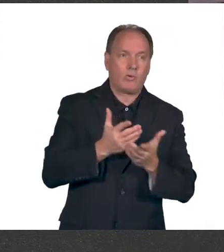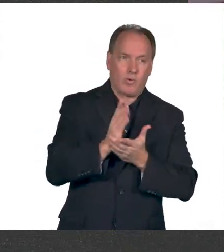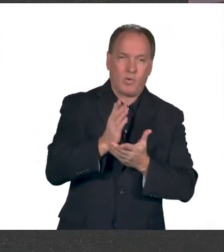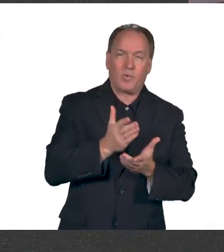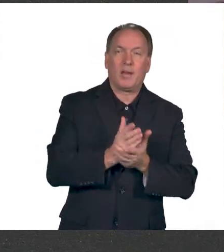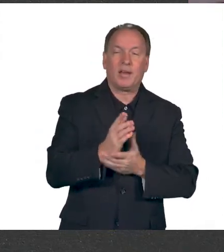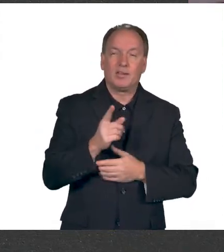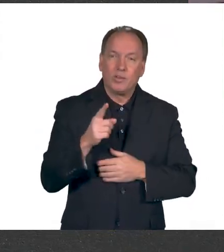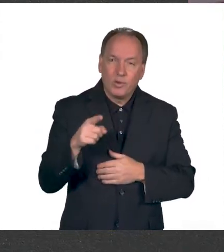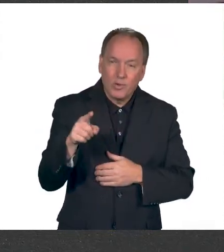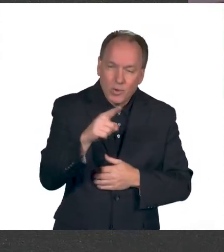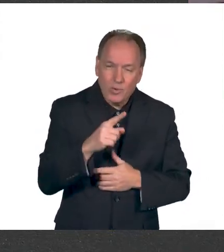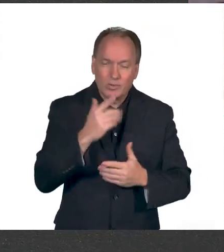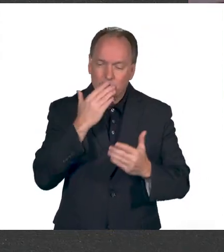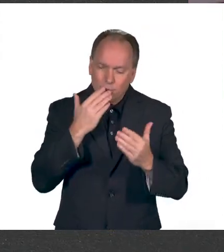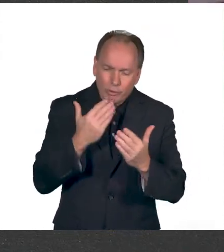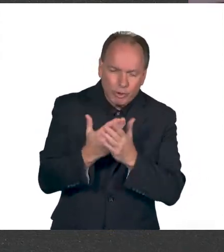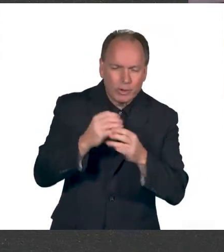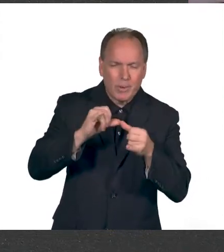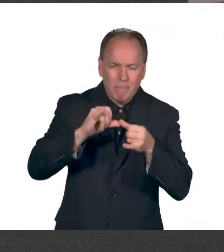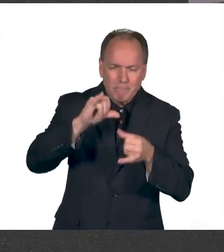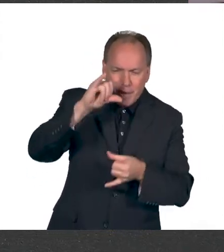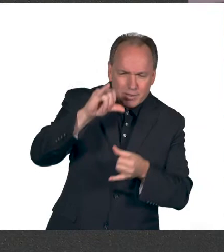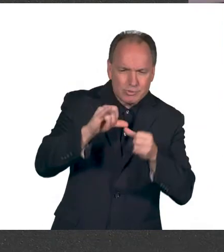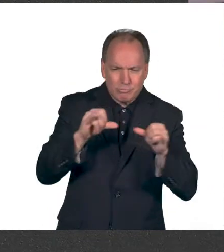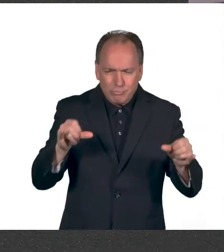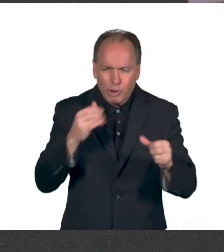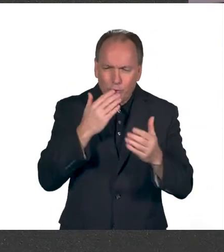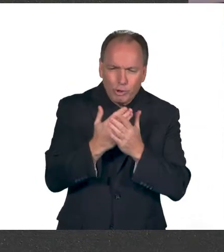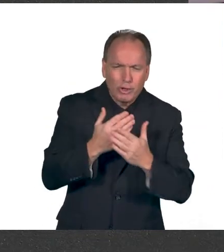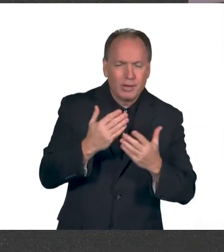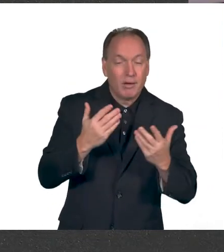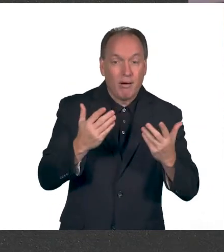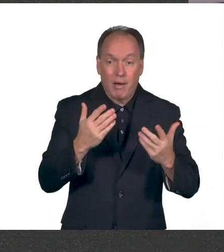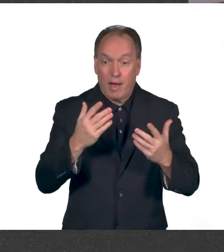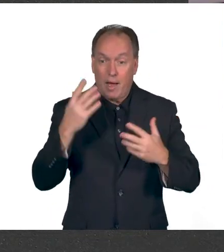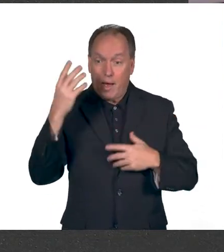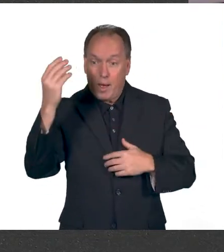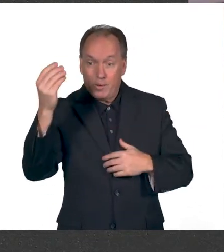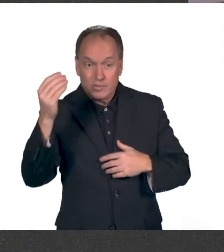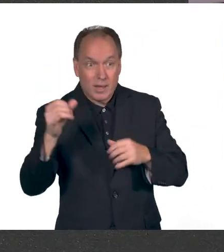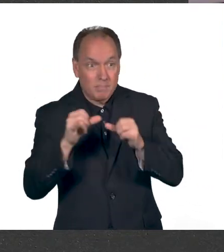Alright you are so good at measuring, you can measure things outside,